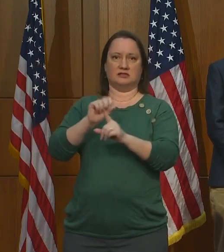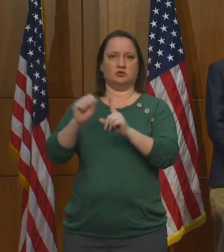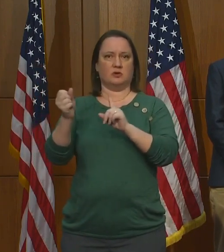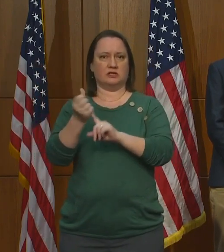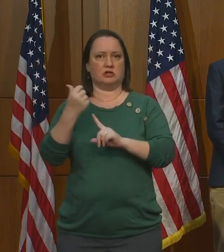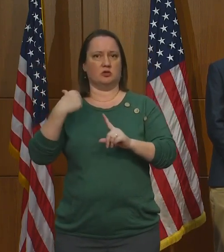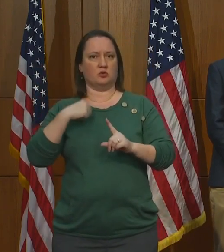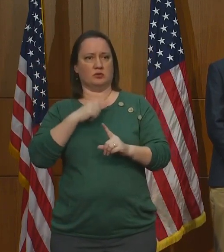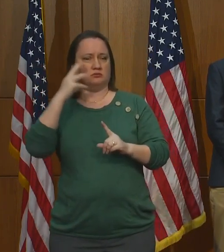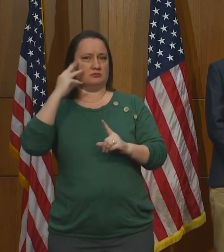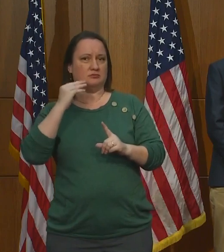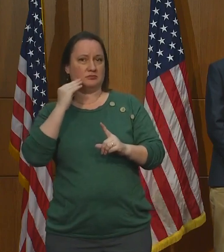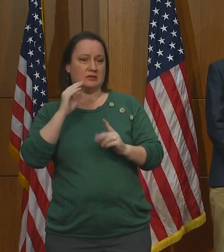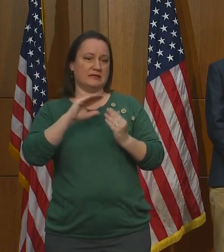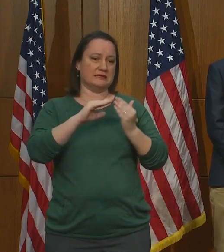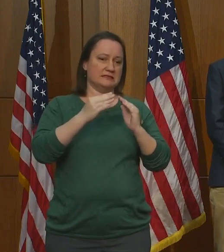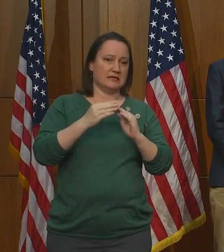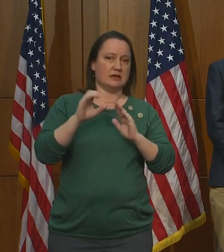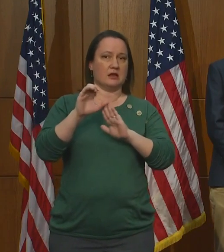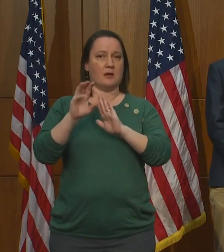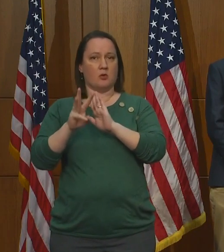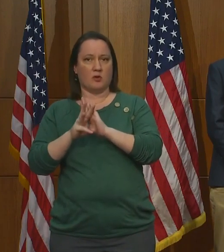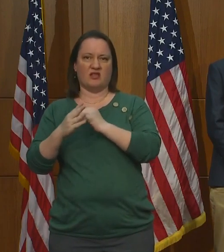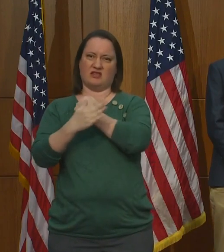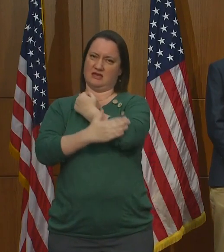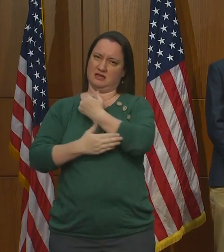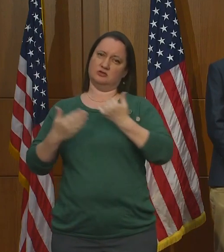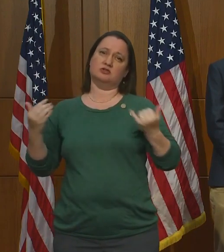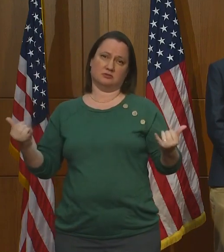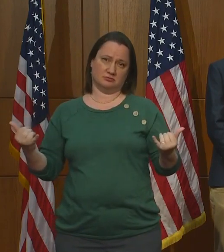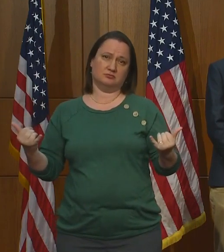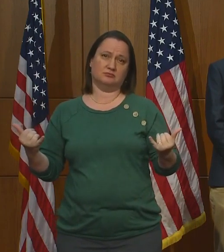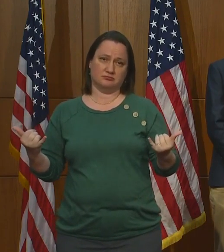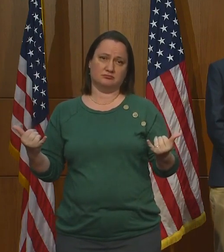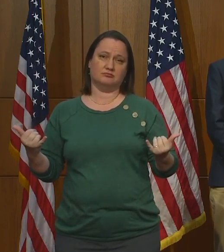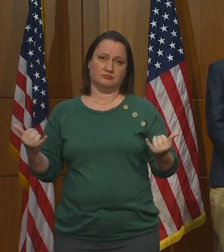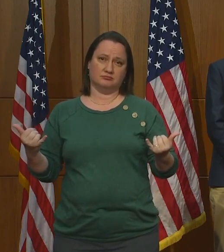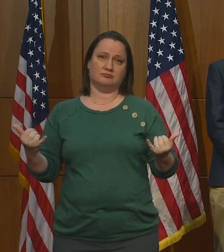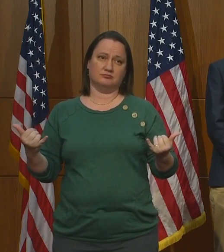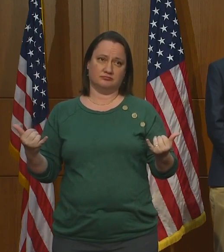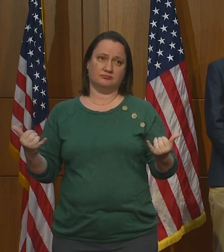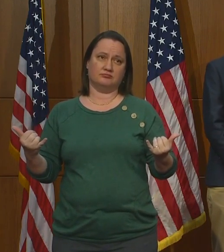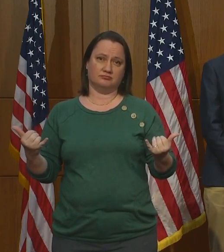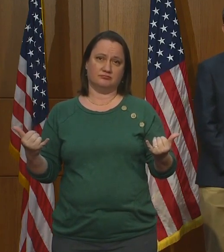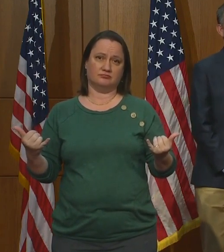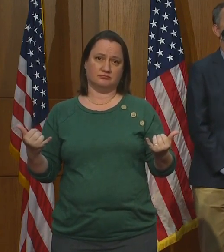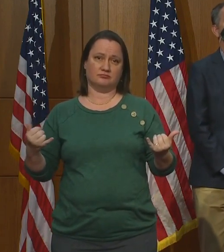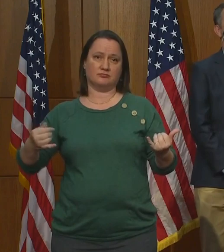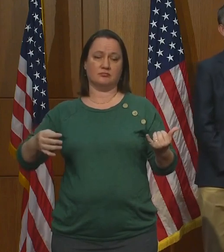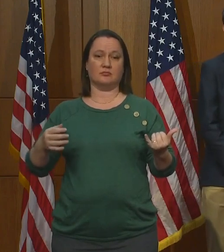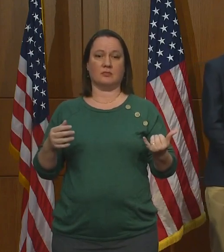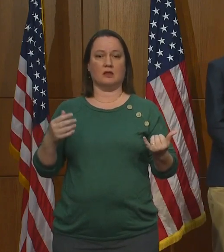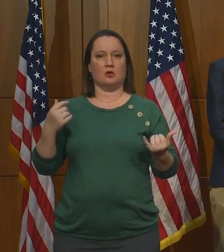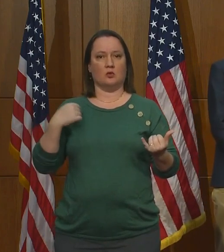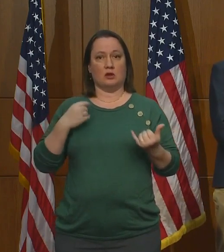SITUATION WE FIND OURSELVES IN AS A CITY A COMMONWEALTH IN A